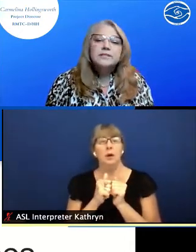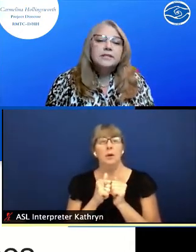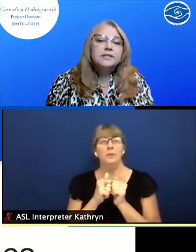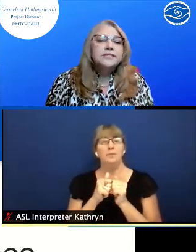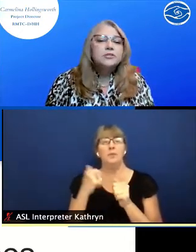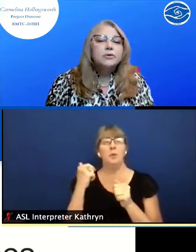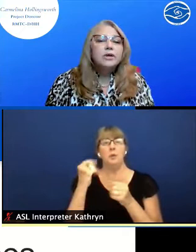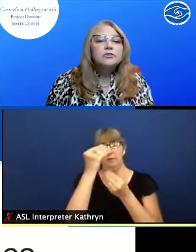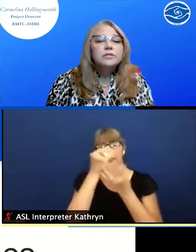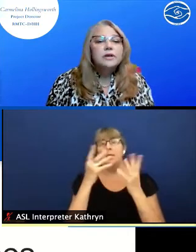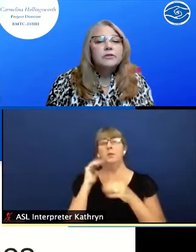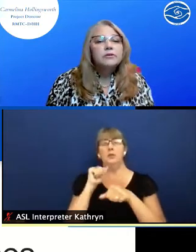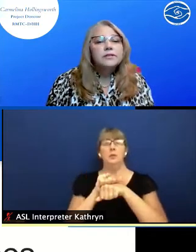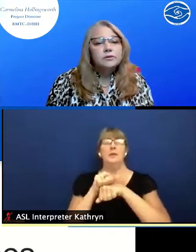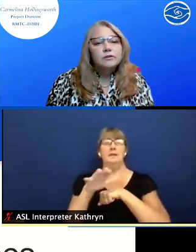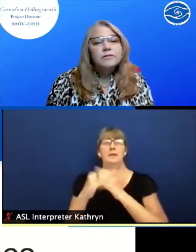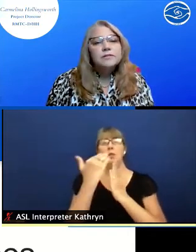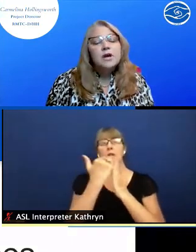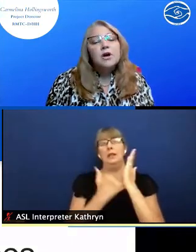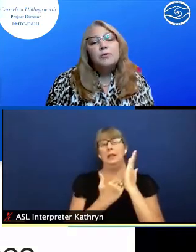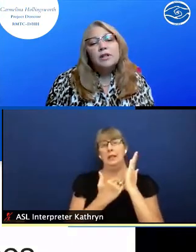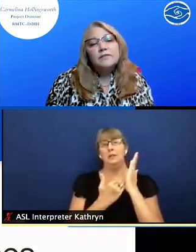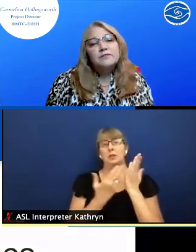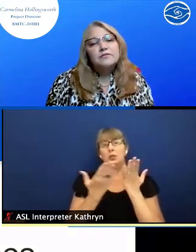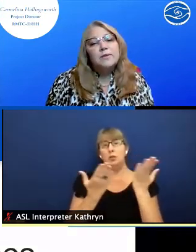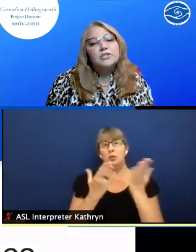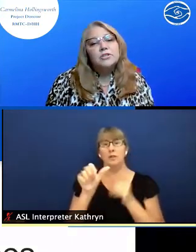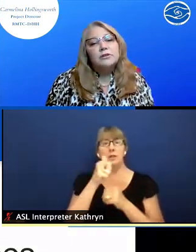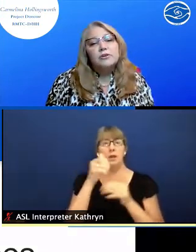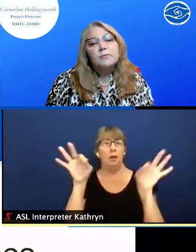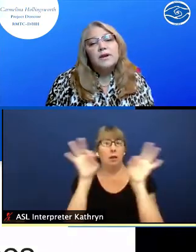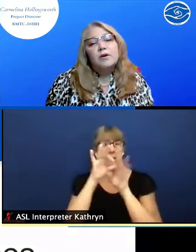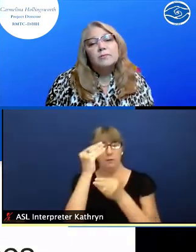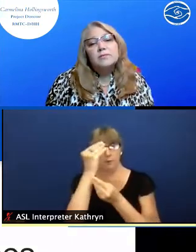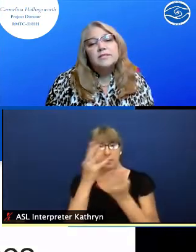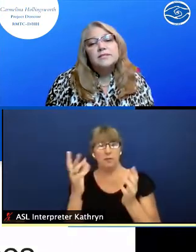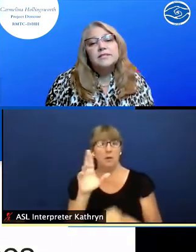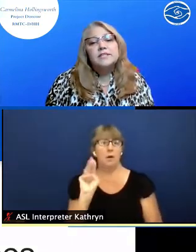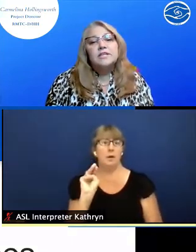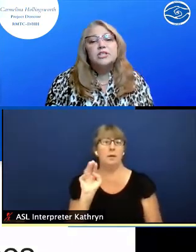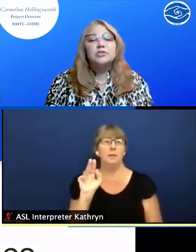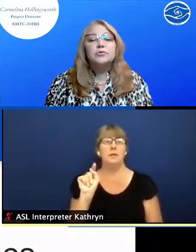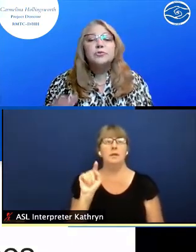ESE directors and other list serves. Relevant information learned by RMTC-D/HH through the